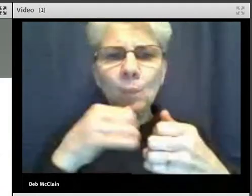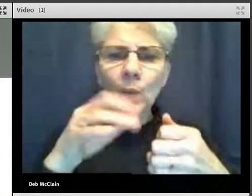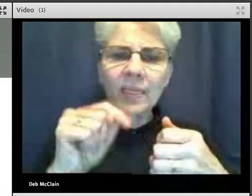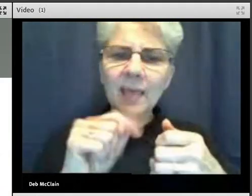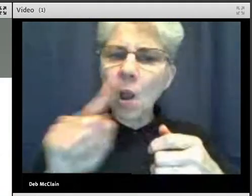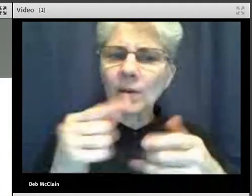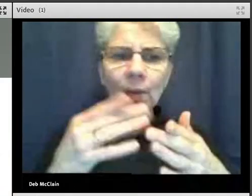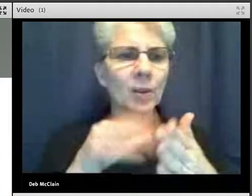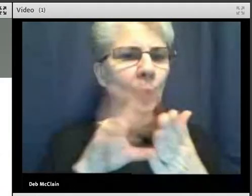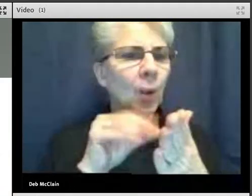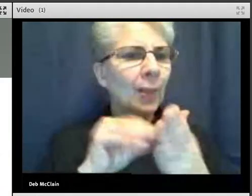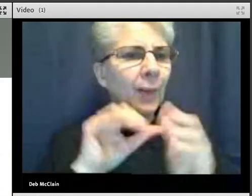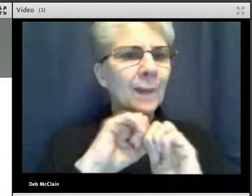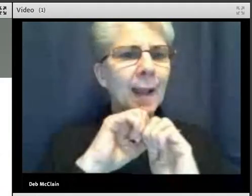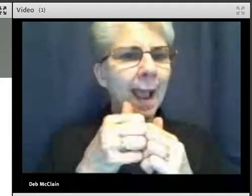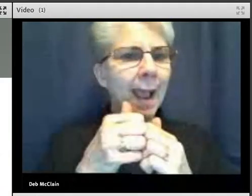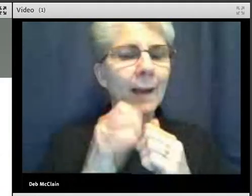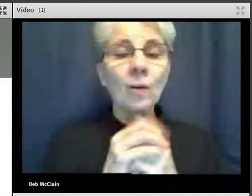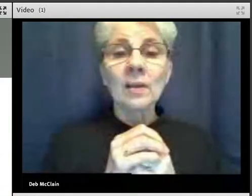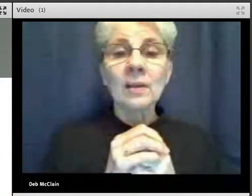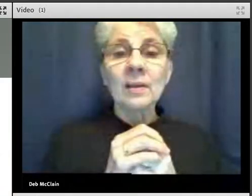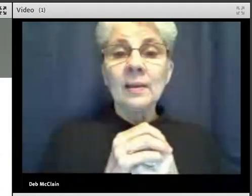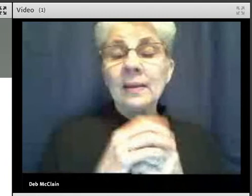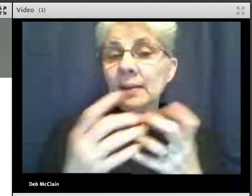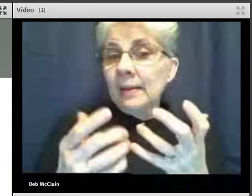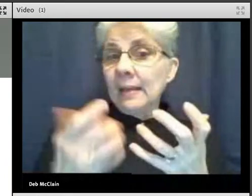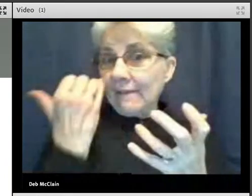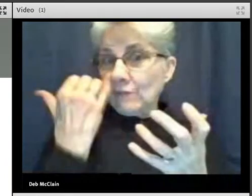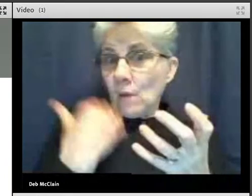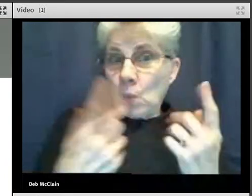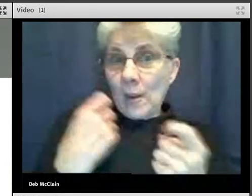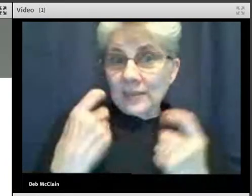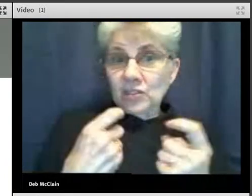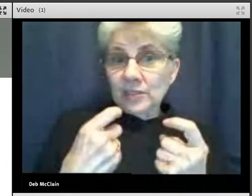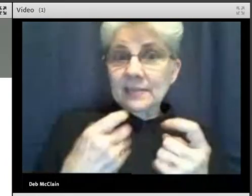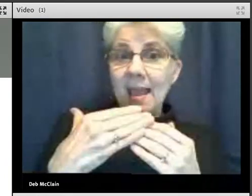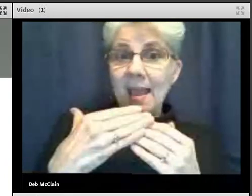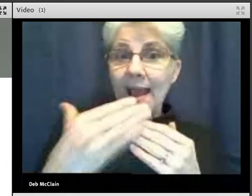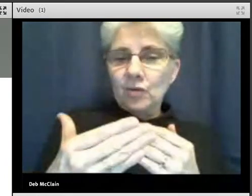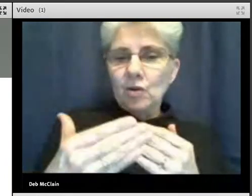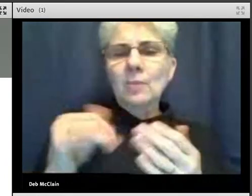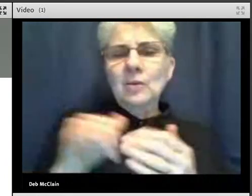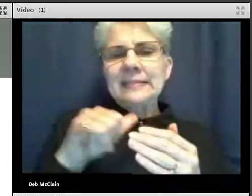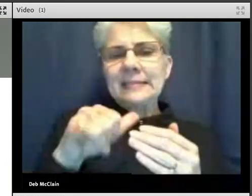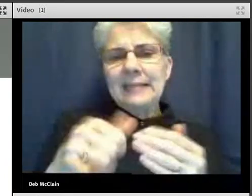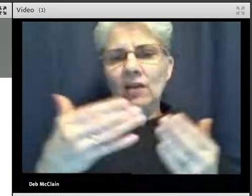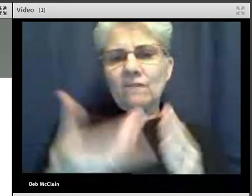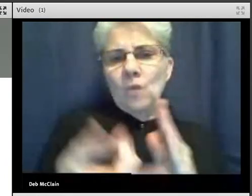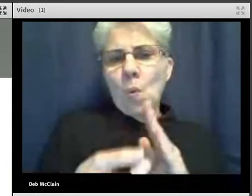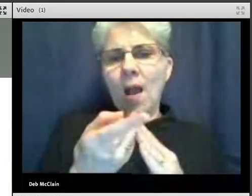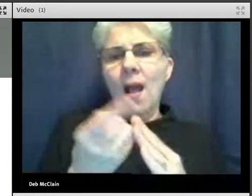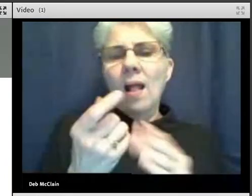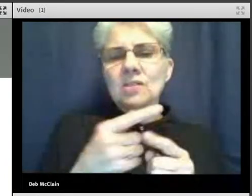Take some time and play with it. That's the only way that you're going to learn how to do that. If you have questions afterwards,